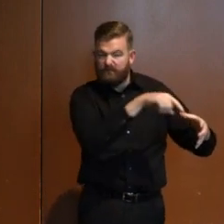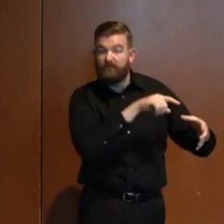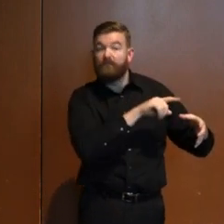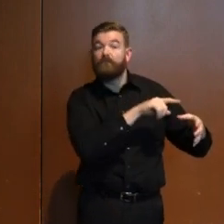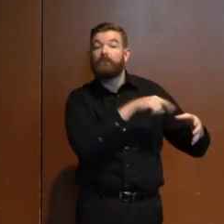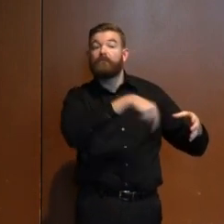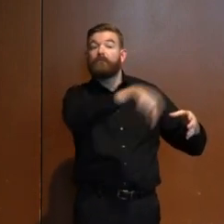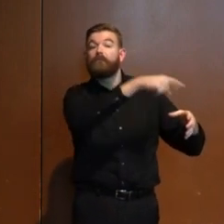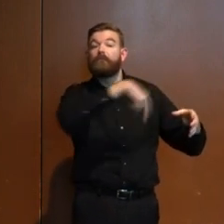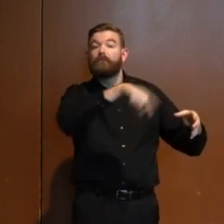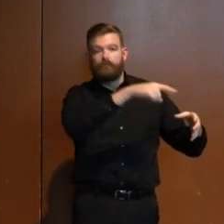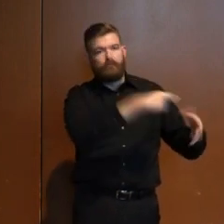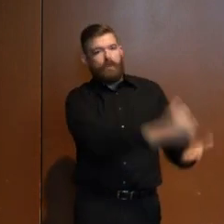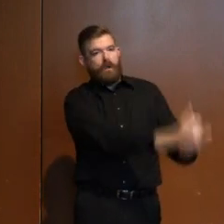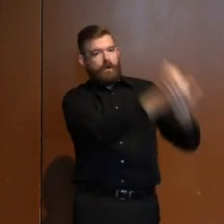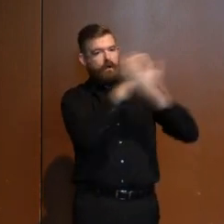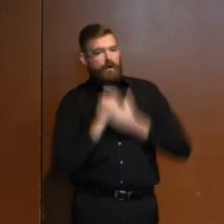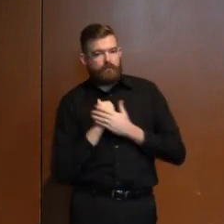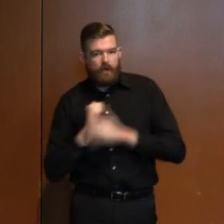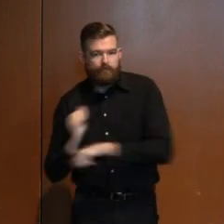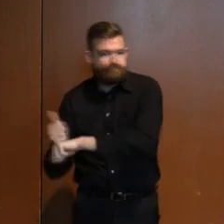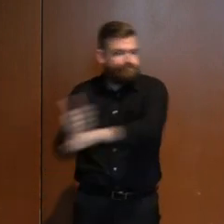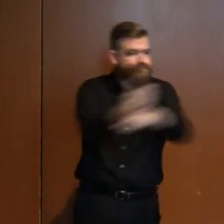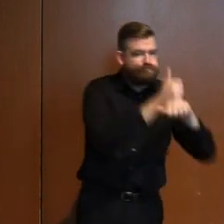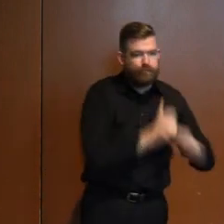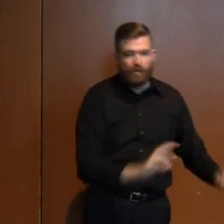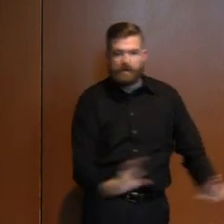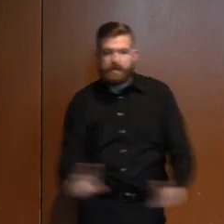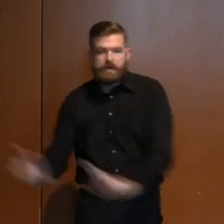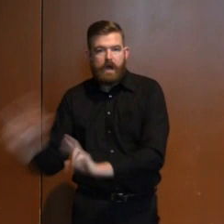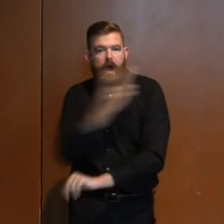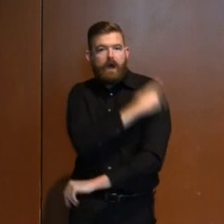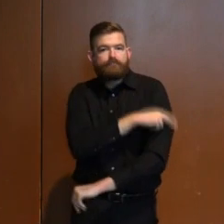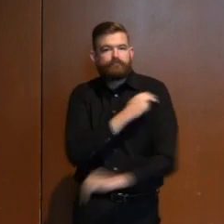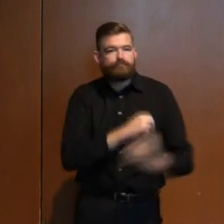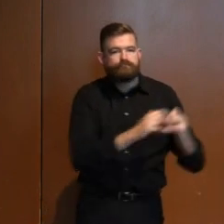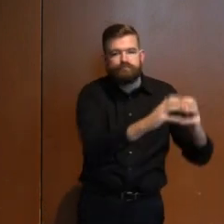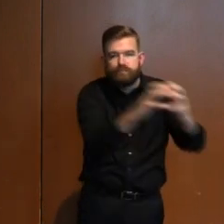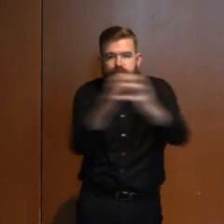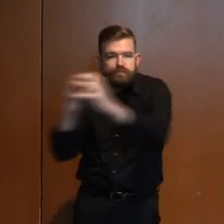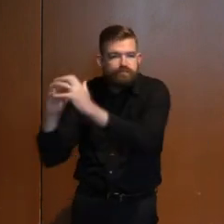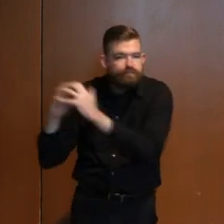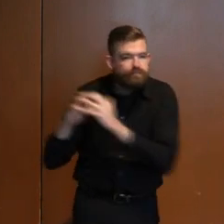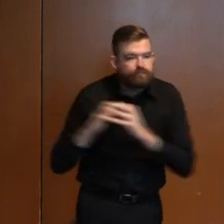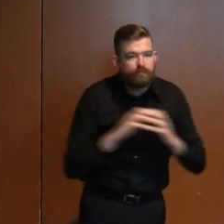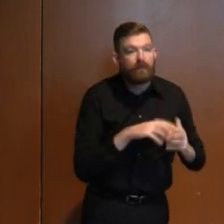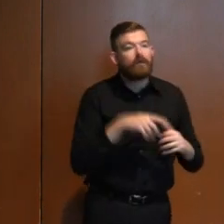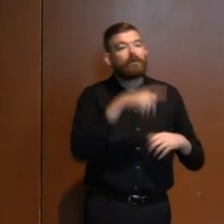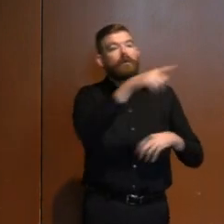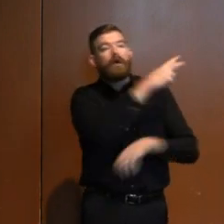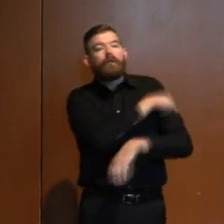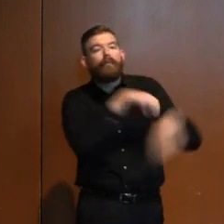COLONEL PARK AND HIS TEAM AND THE REST OF THE COLLEAGUES HERE WITH THE ARMY CORP. READY WINGS AND HOSPITALS